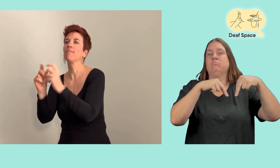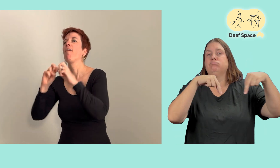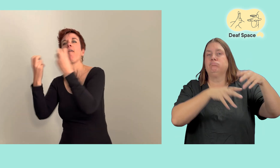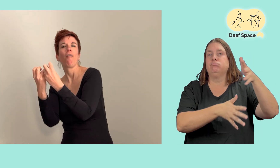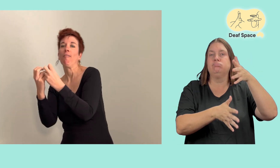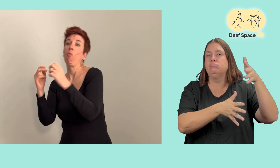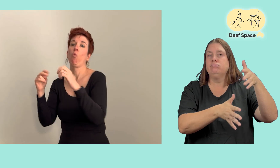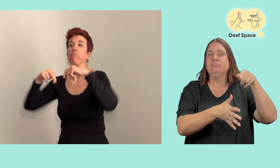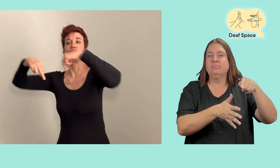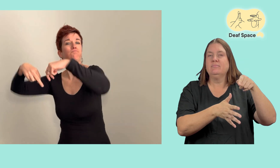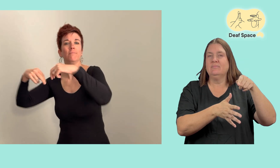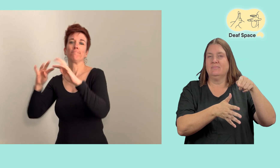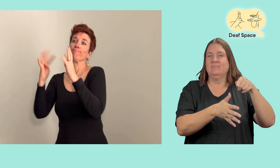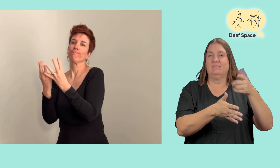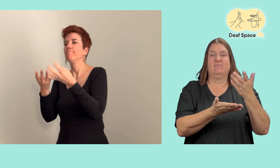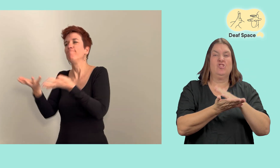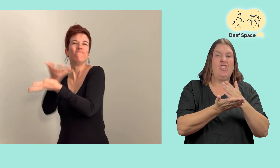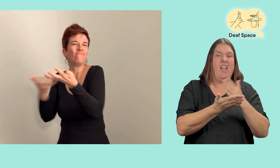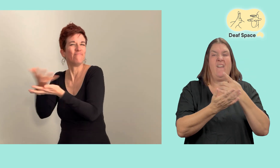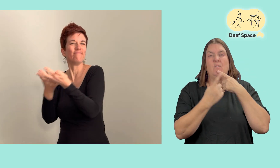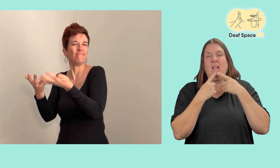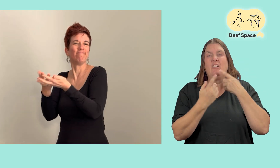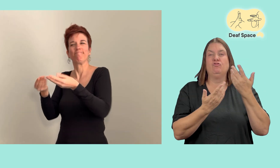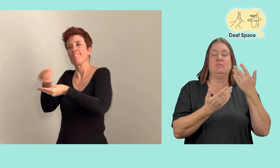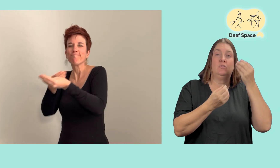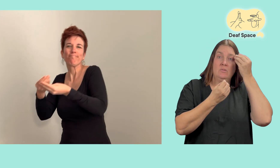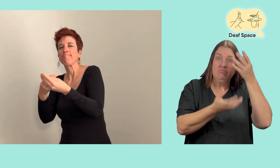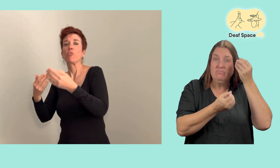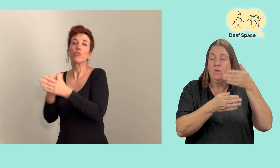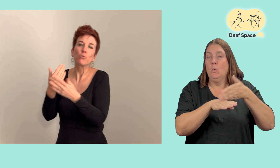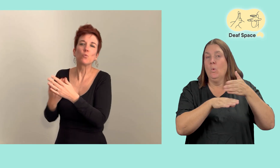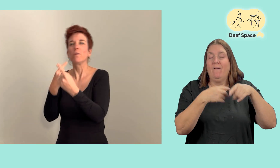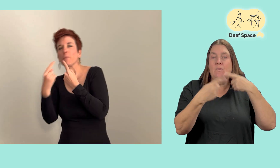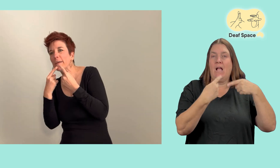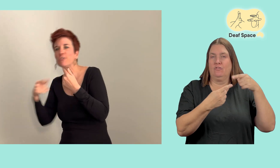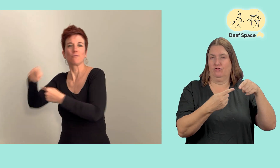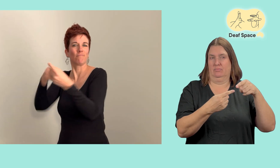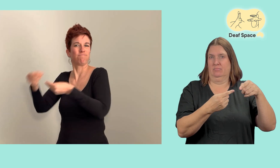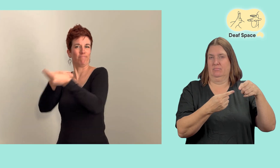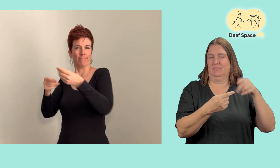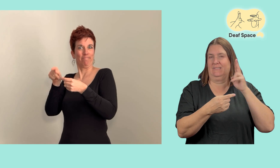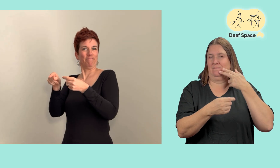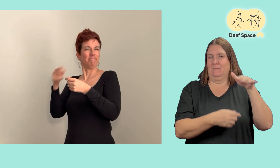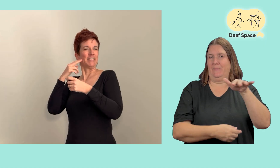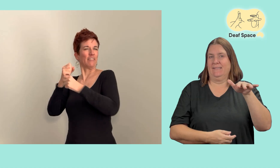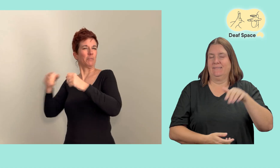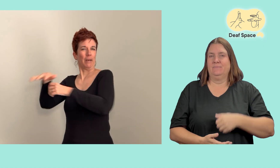they sit or stand in that space catching up, sharing new information, and that particular space becomes a Deaf Space.